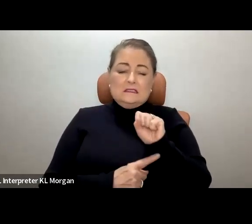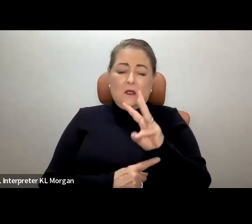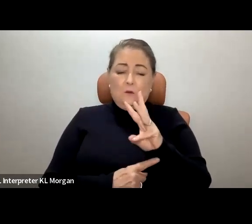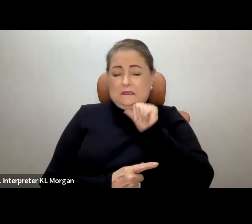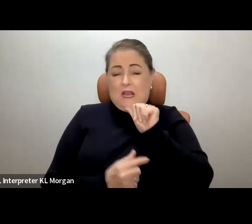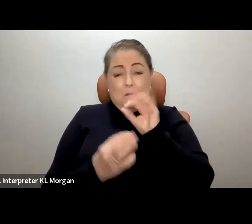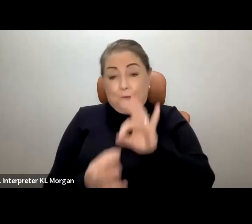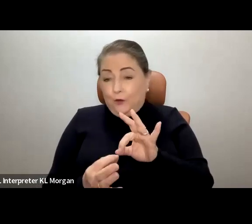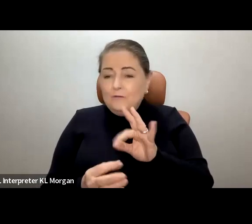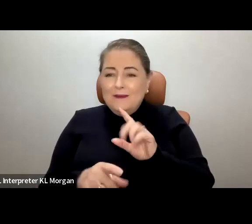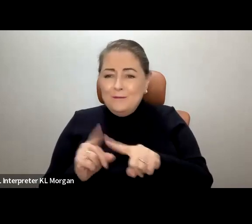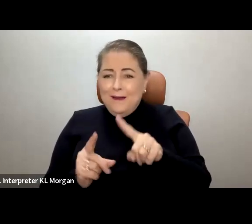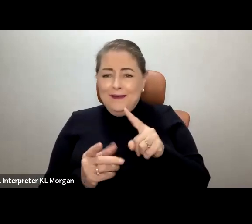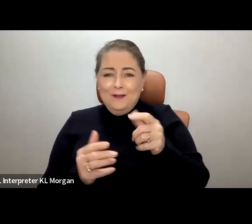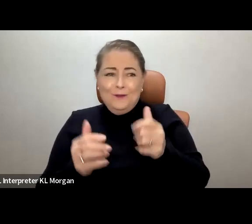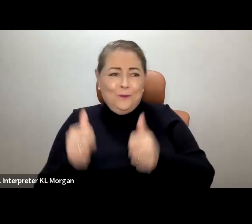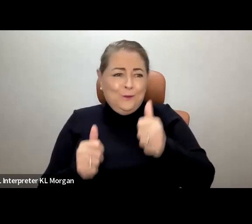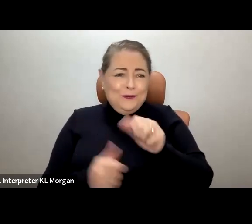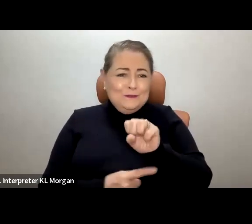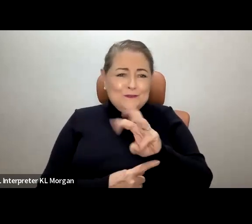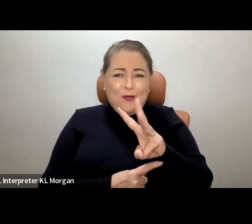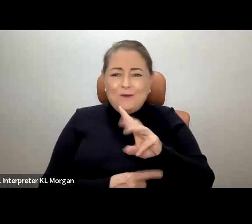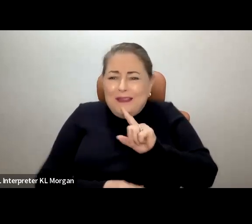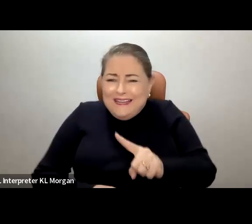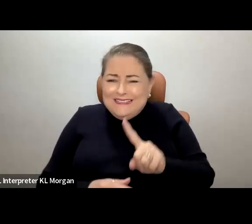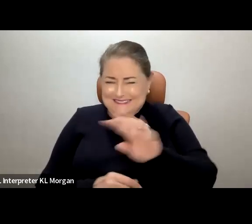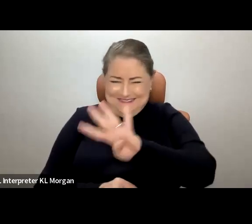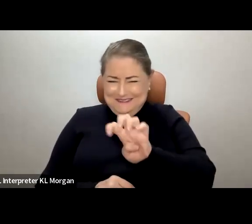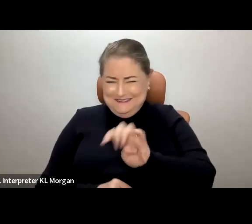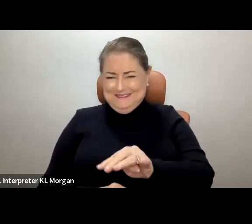is?